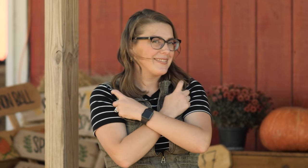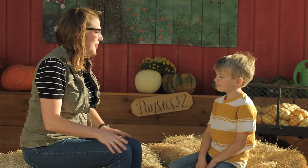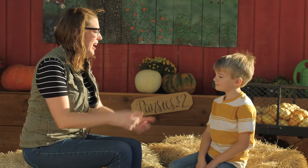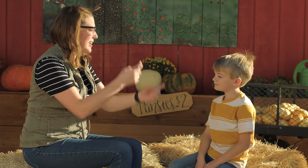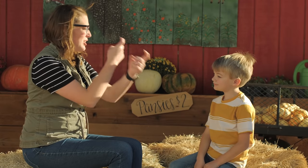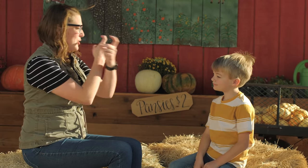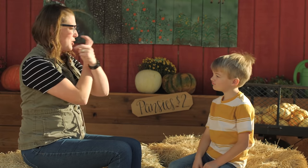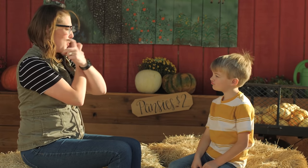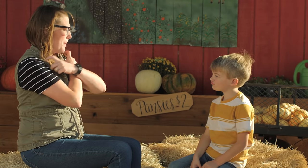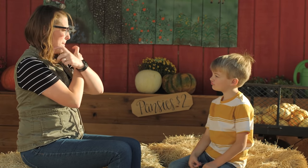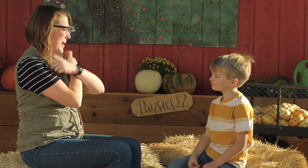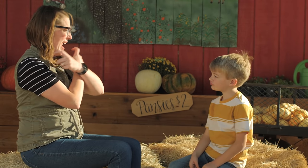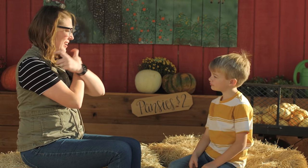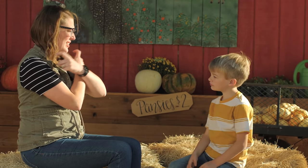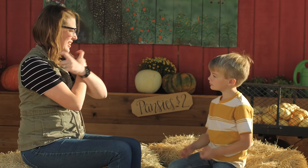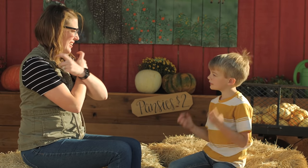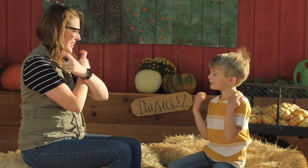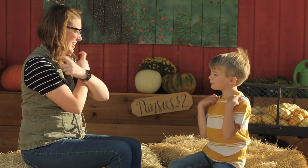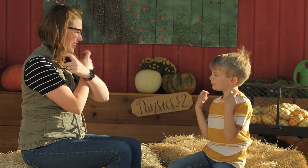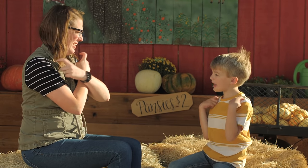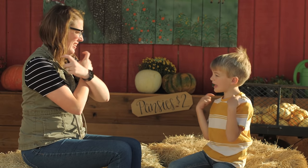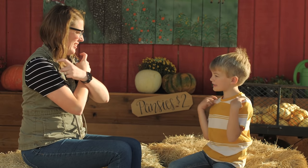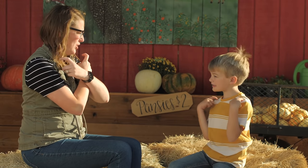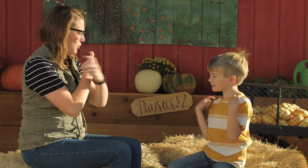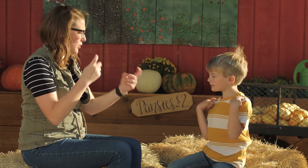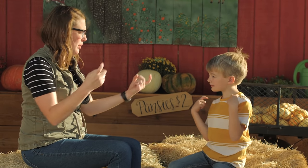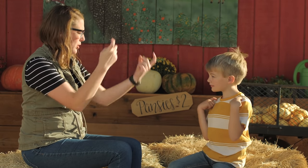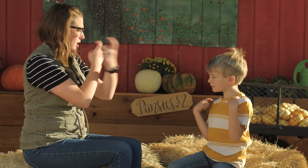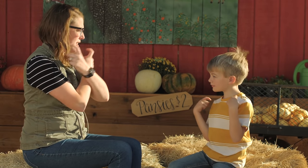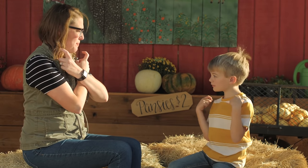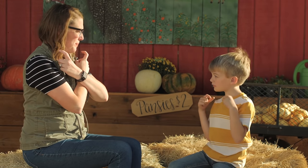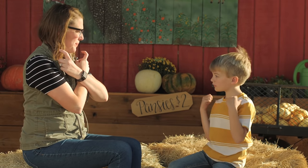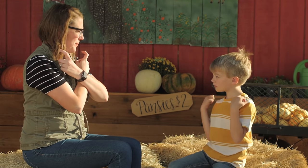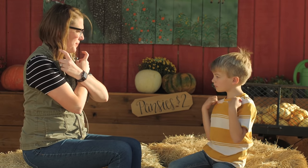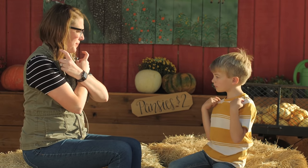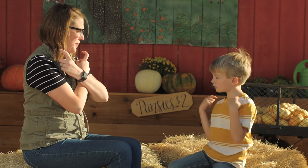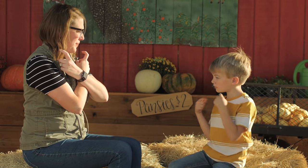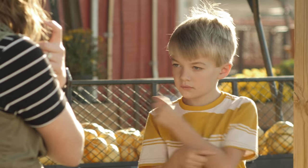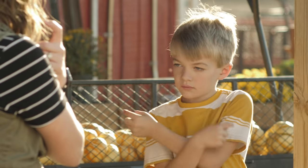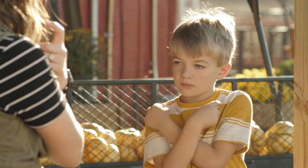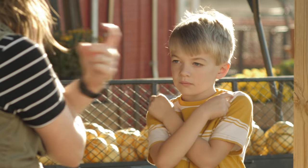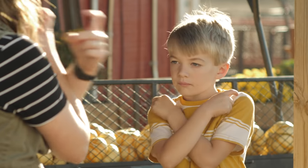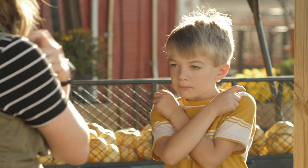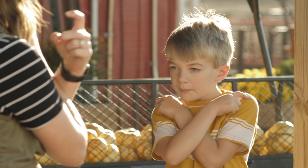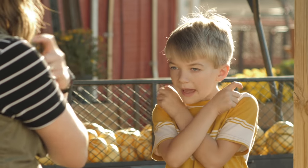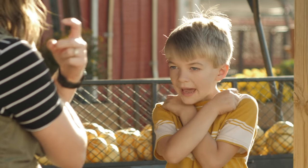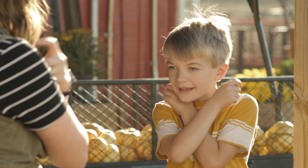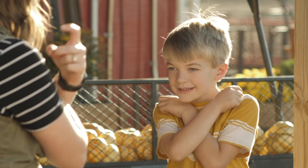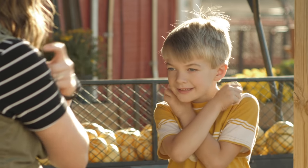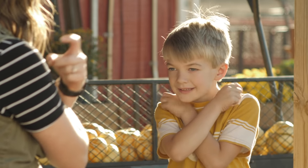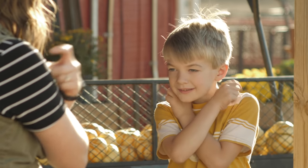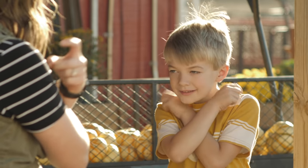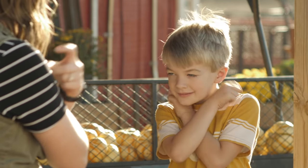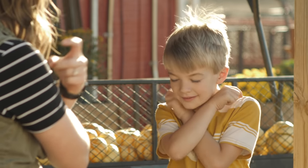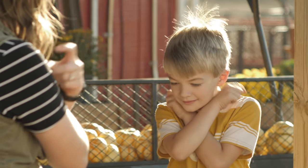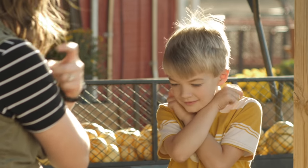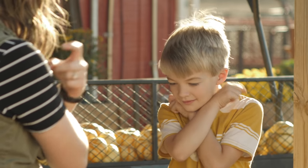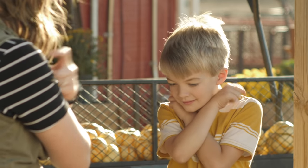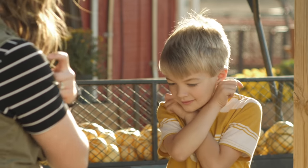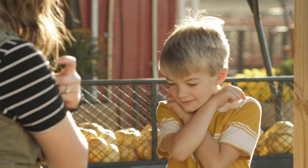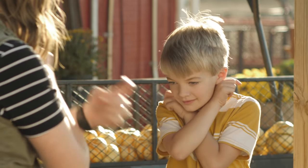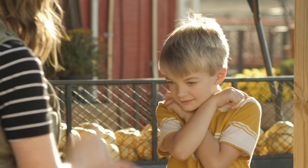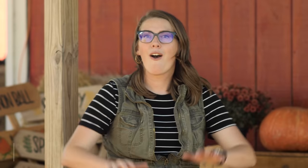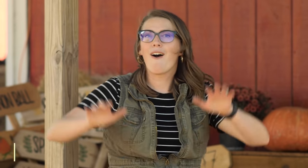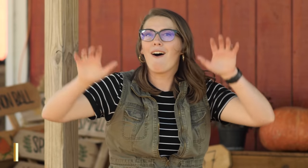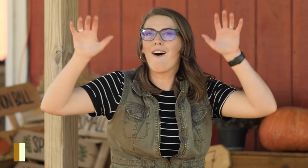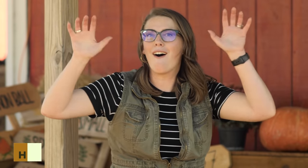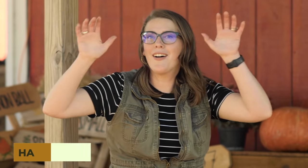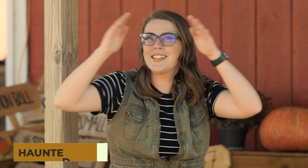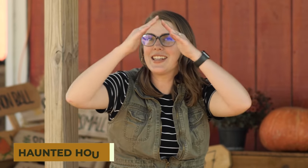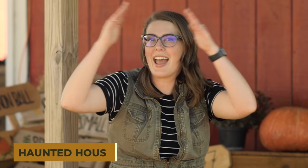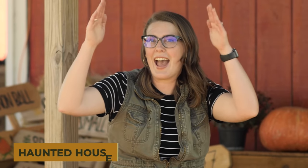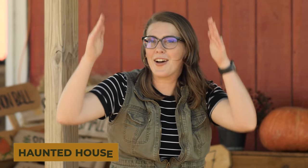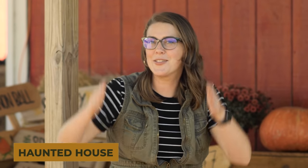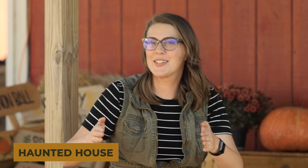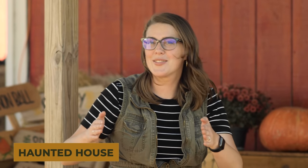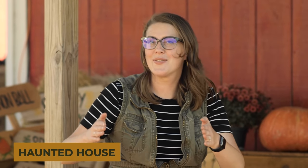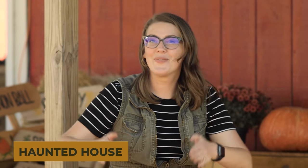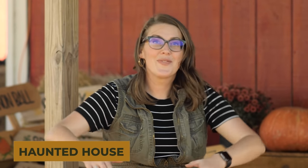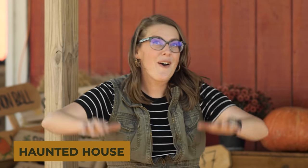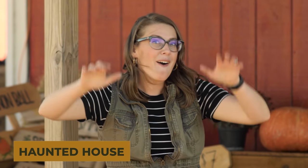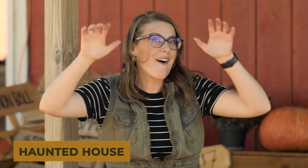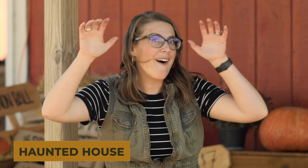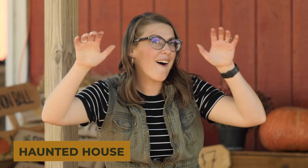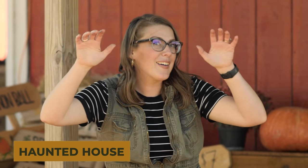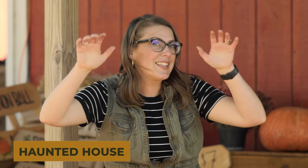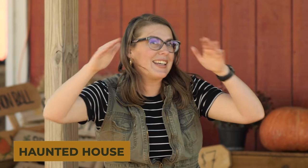Okay, can you do bat? Ooh can we cross them? There we go, that good job. 'Haunted house, haunted